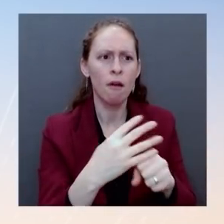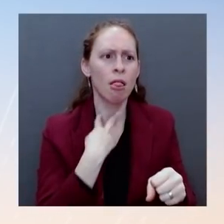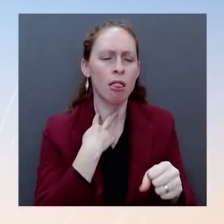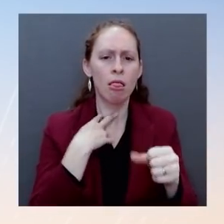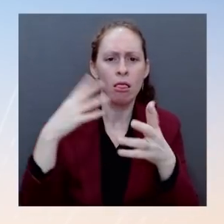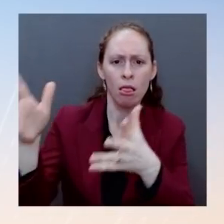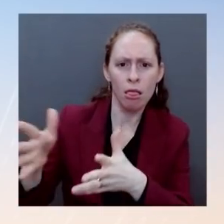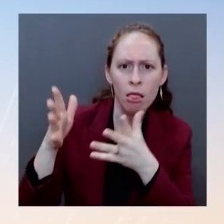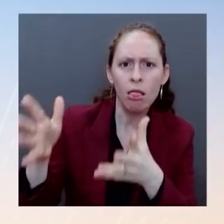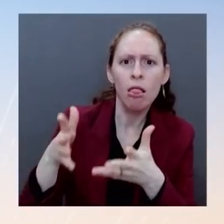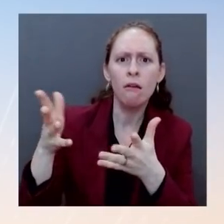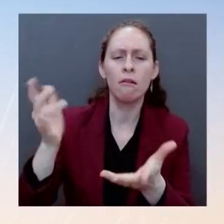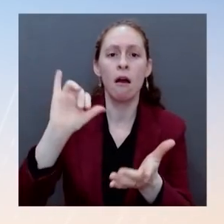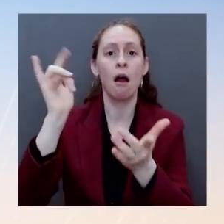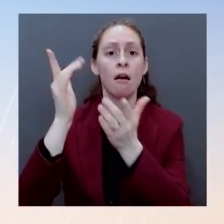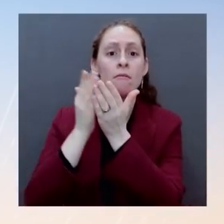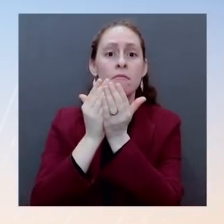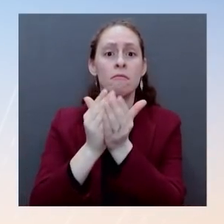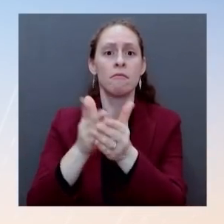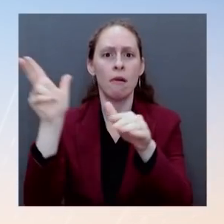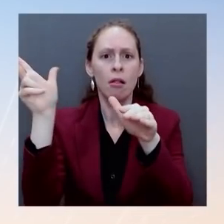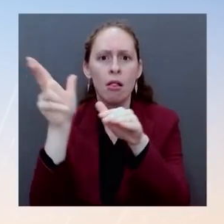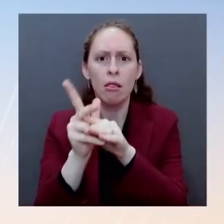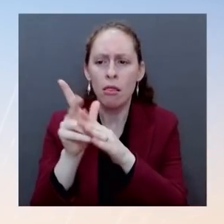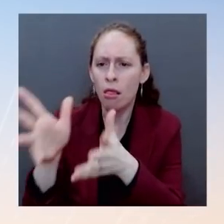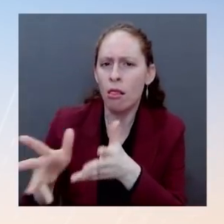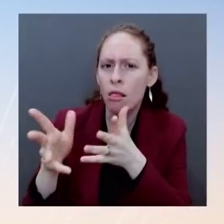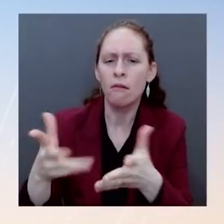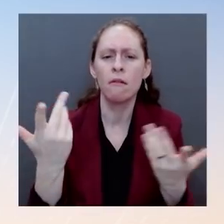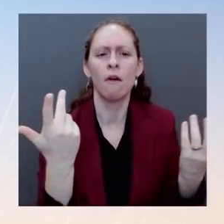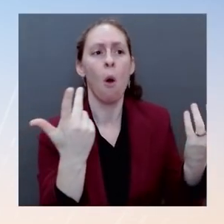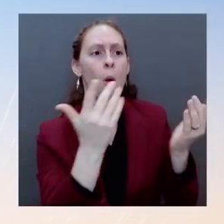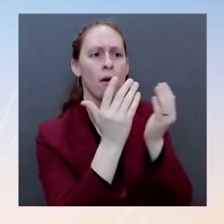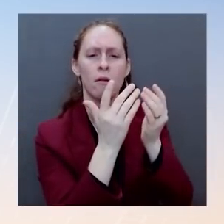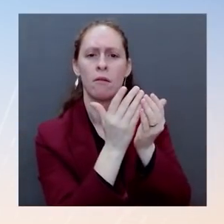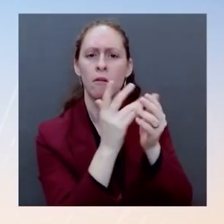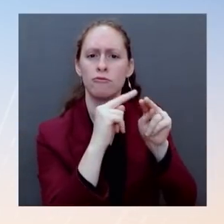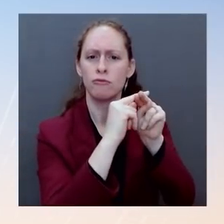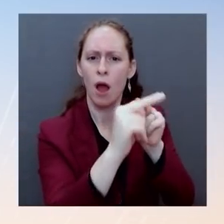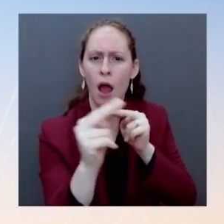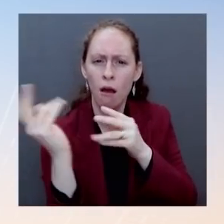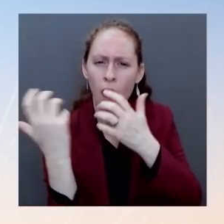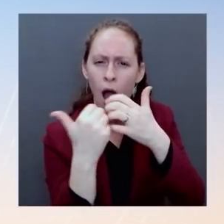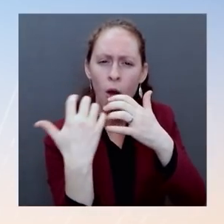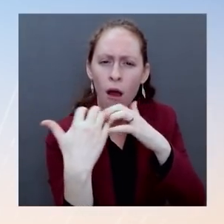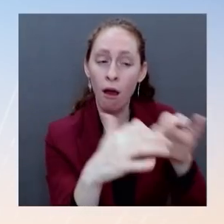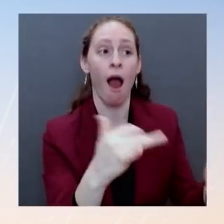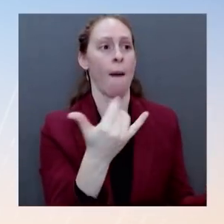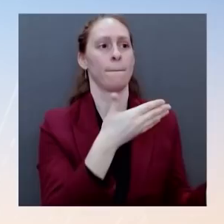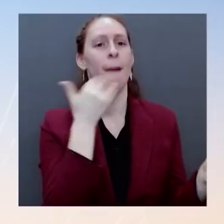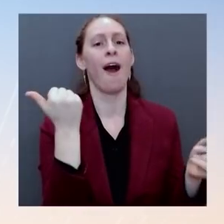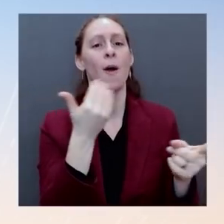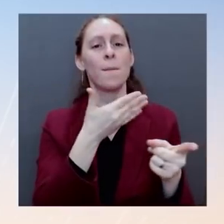that a container is sitting at the dock. And at the same time, we still have work to do on that front, which is why, even this month,